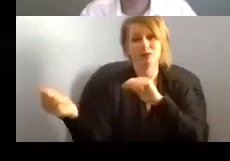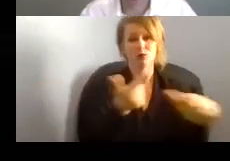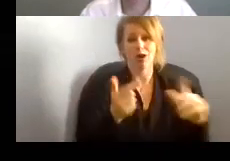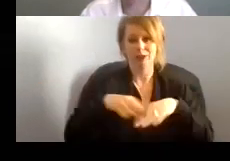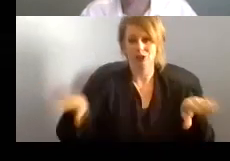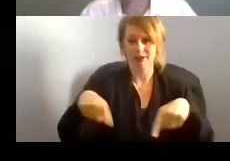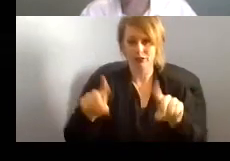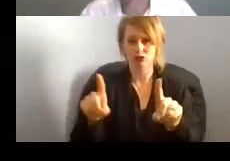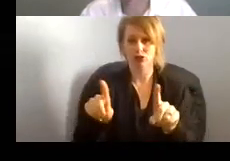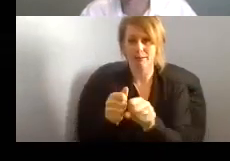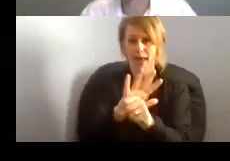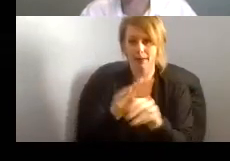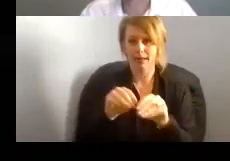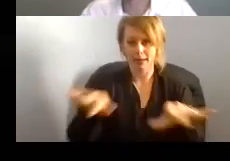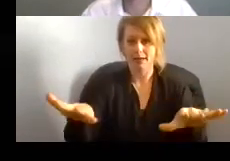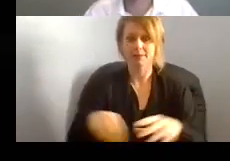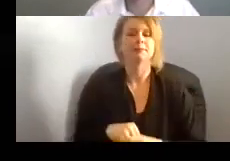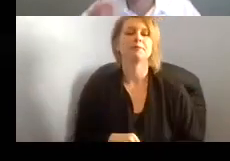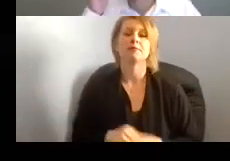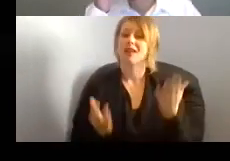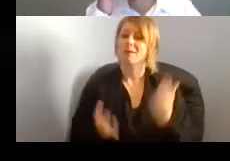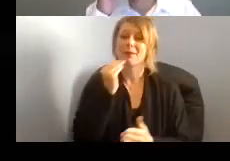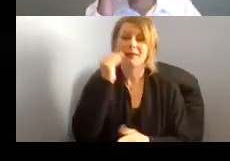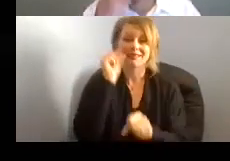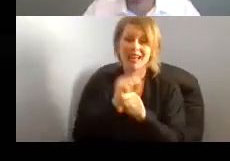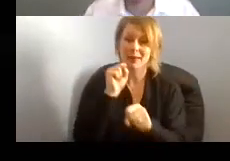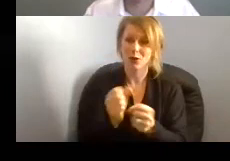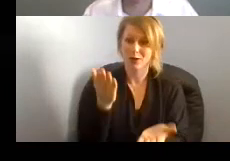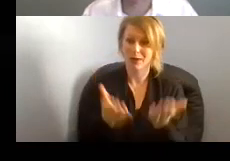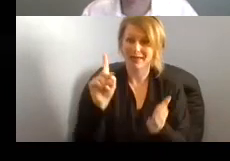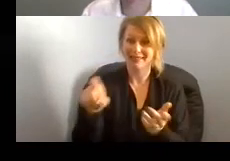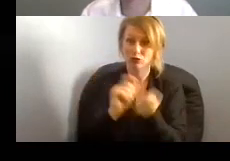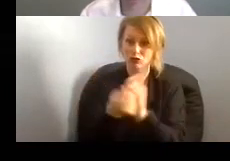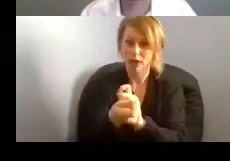You may need to change an assignment. For example, allow a student to work on a project with a partner rather than